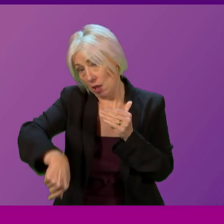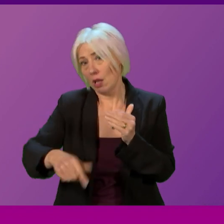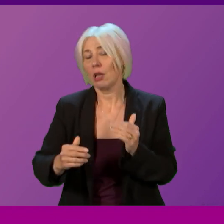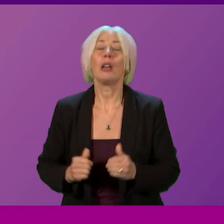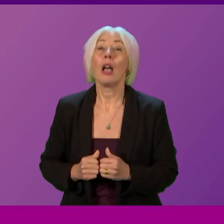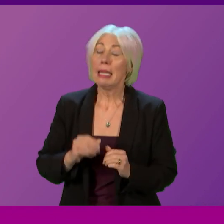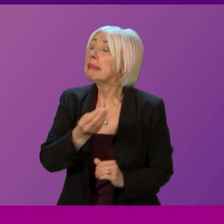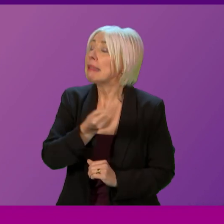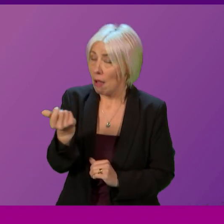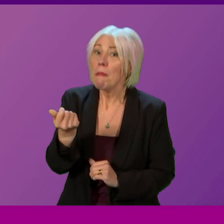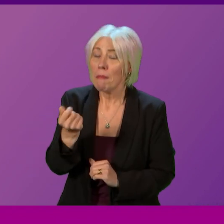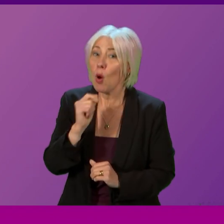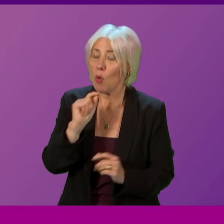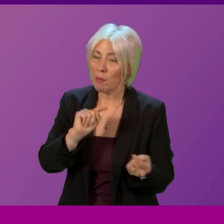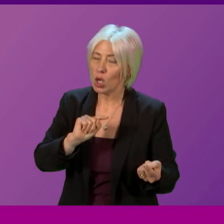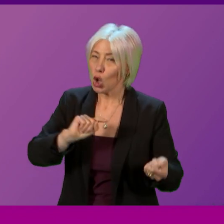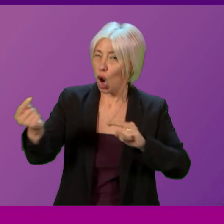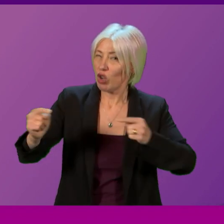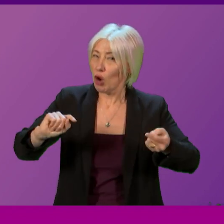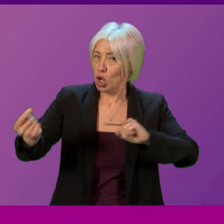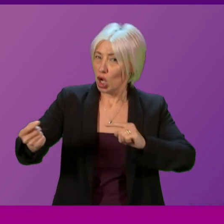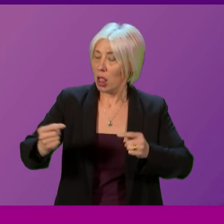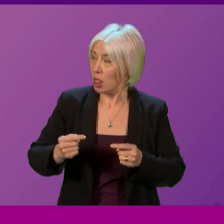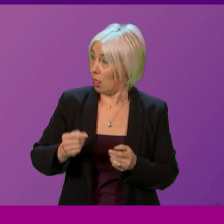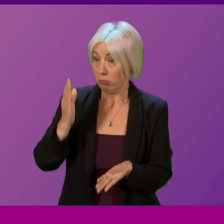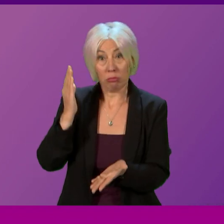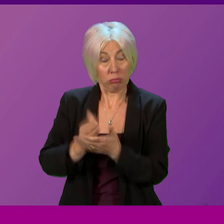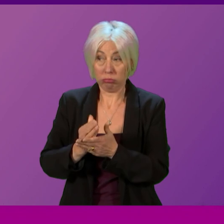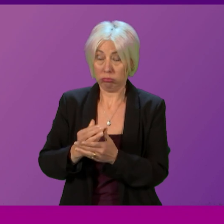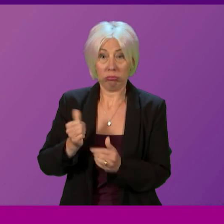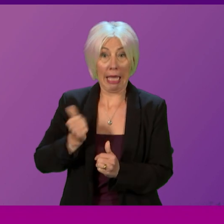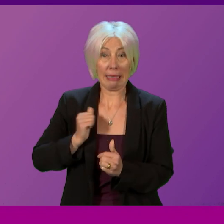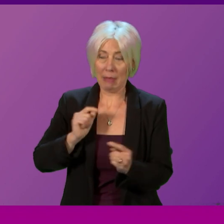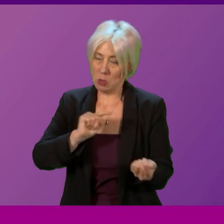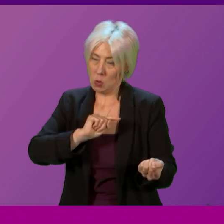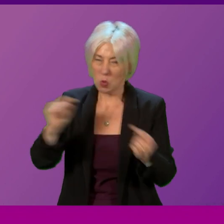Some of them will be controversial, so I expect very rigorous debate and scrutiny in Parliament.